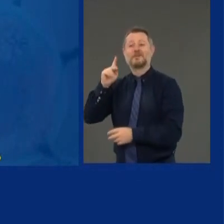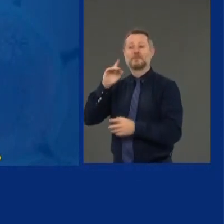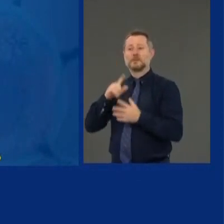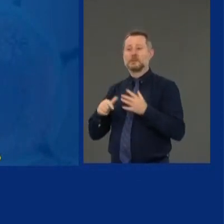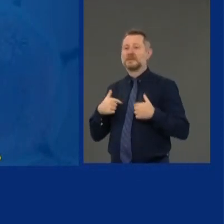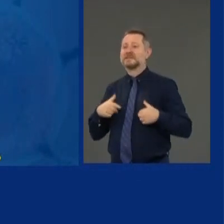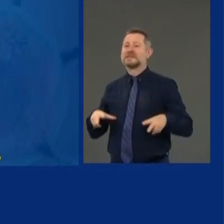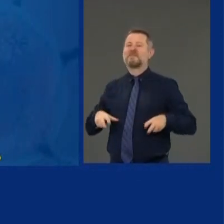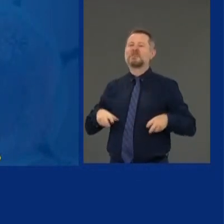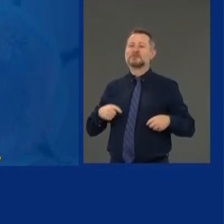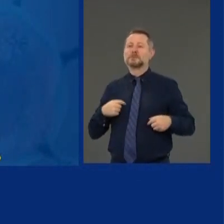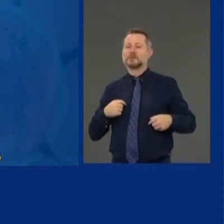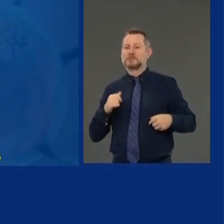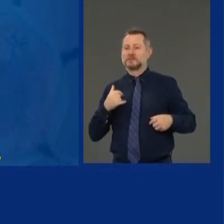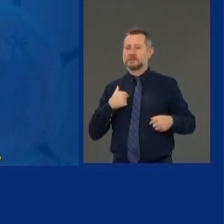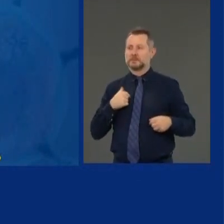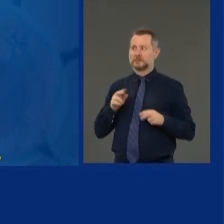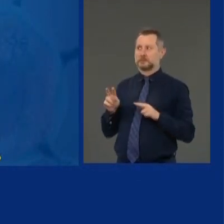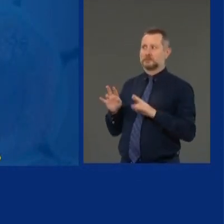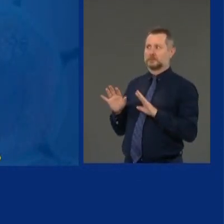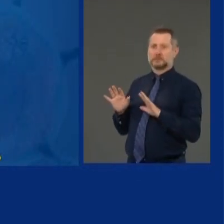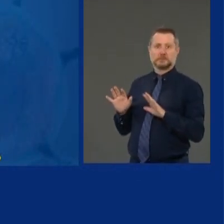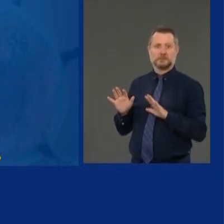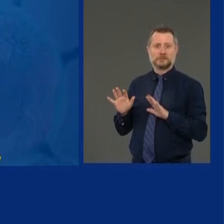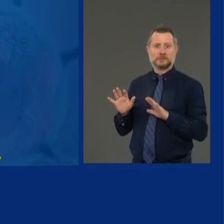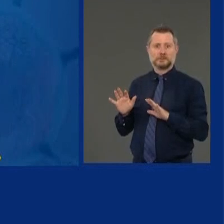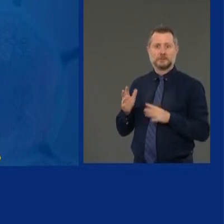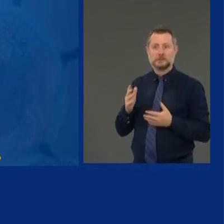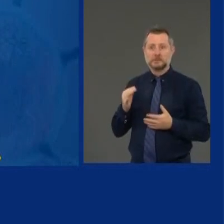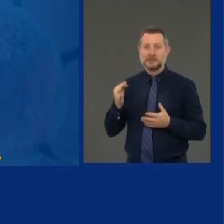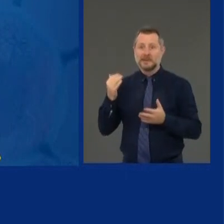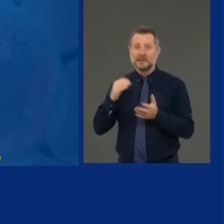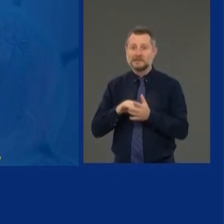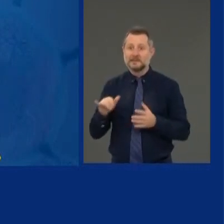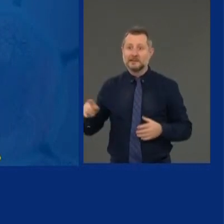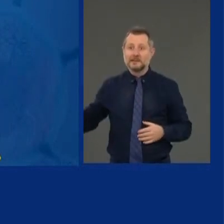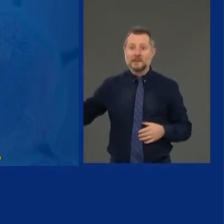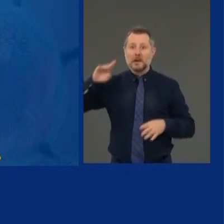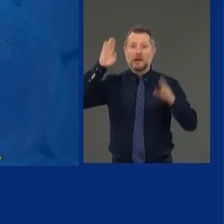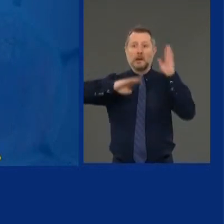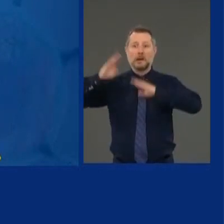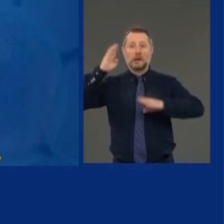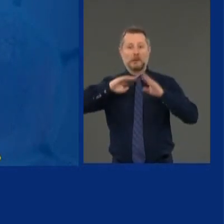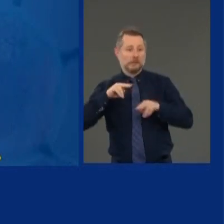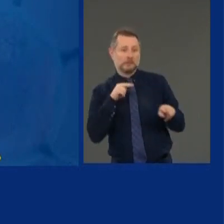PEOPLE LANDING IN OUR AIRPORTS. SO WE DO HAVE A SELFISH INTEREST.